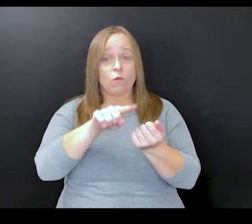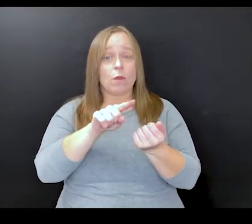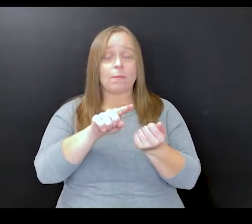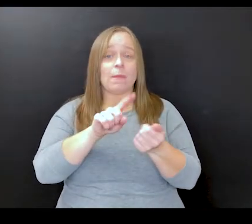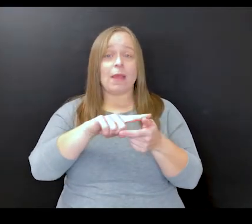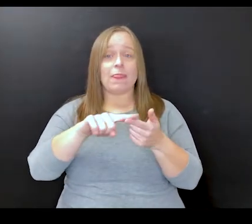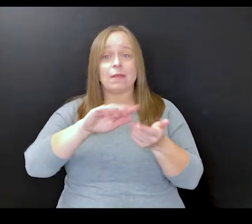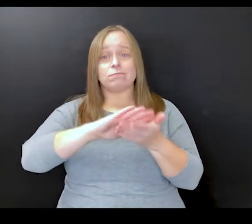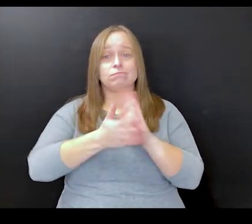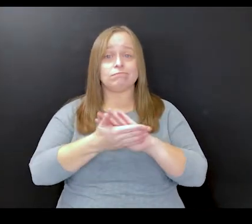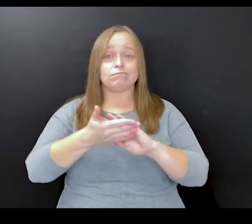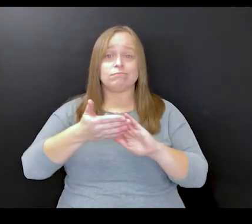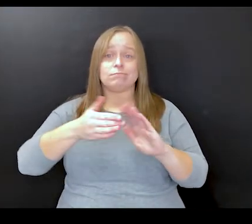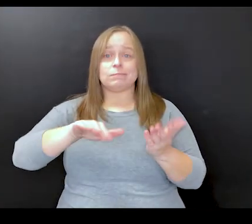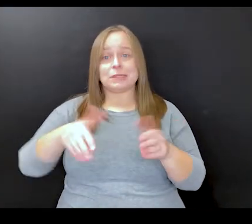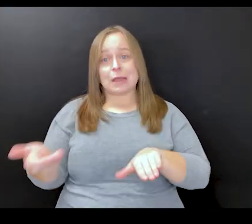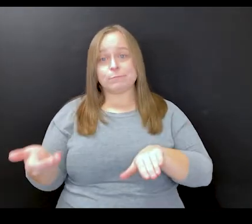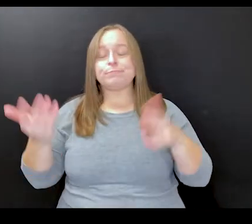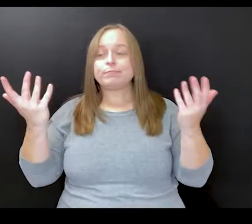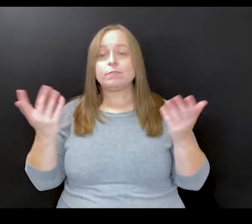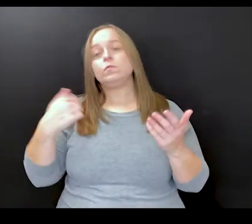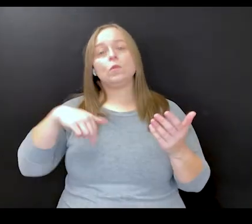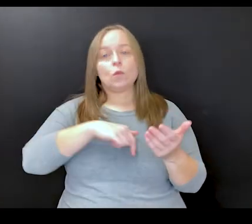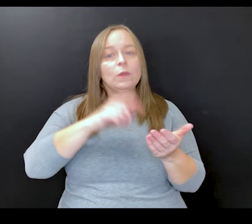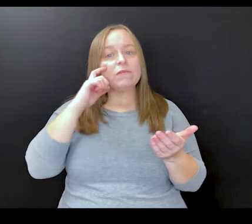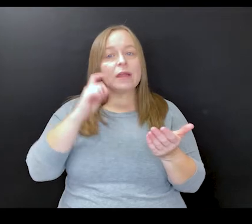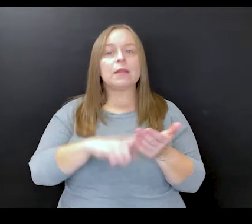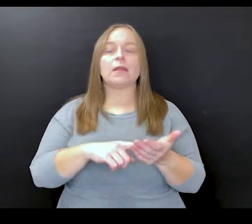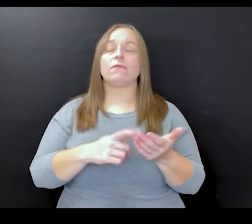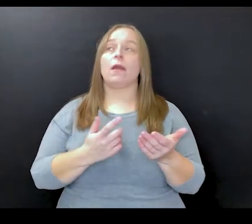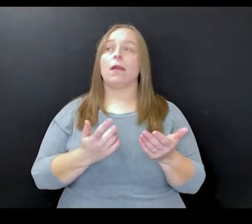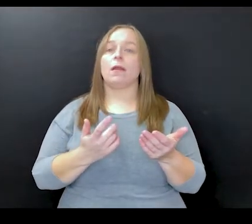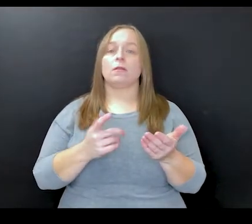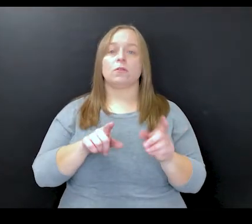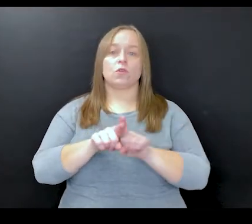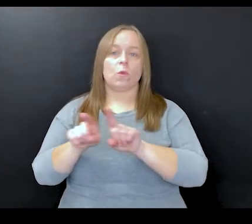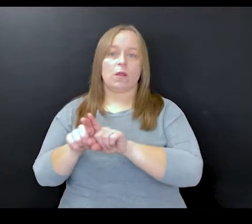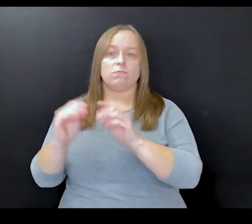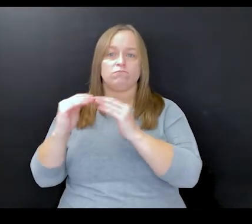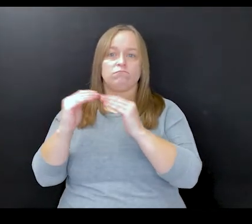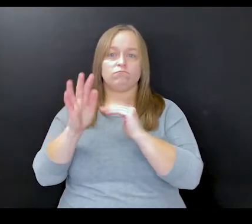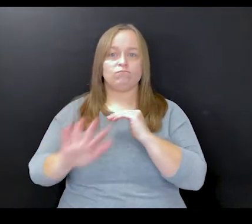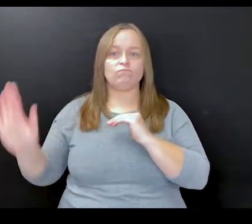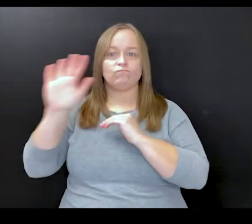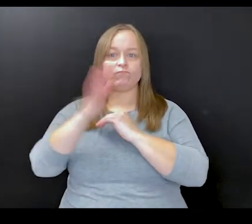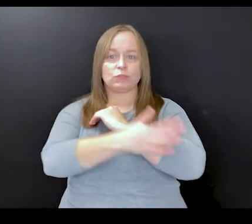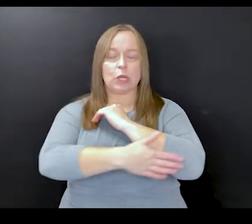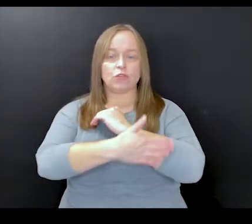and he ended up dead. What we've identified, as well as our colleagues across the country have identified,